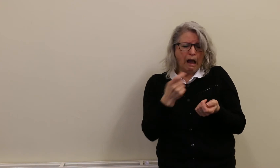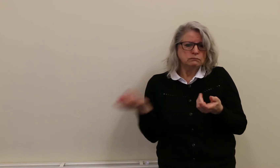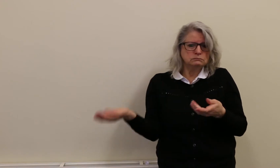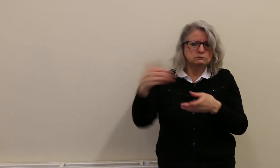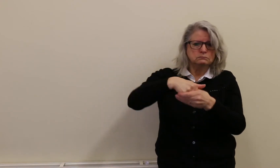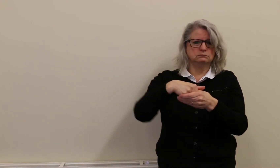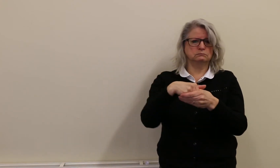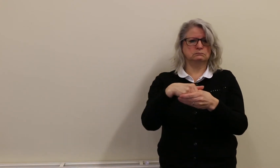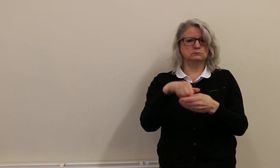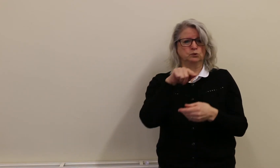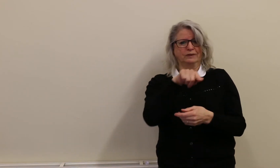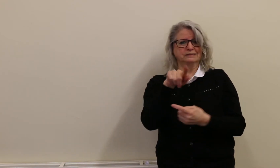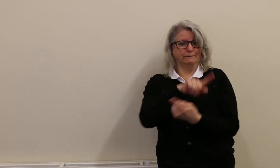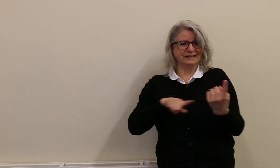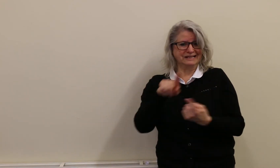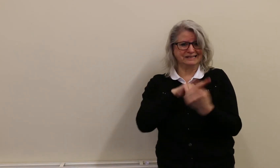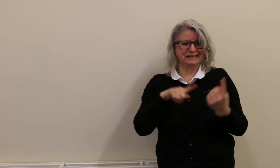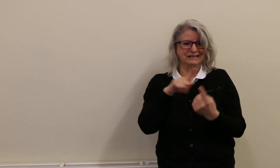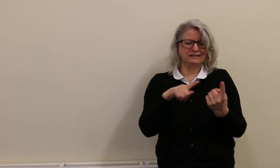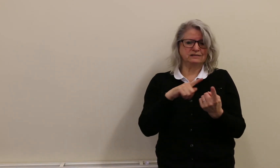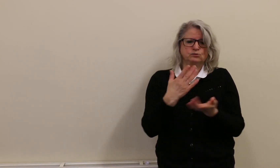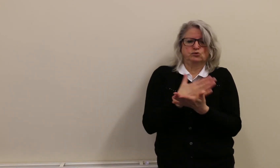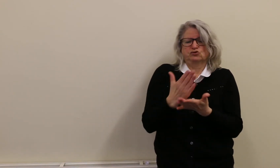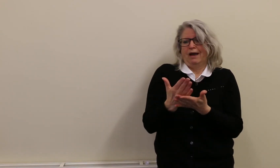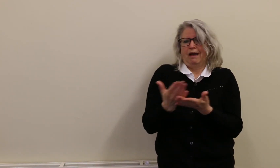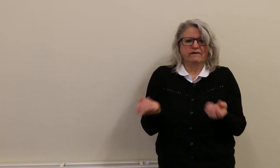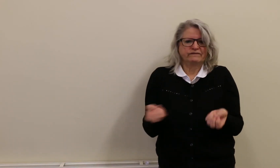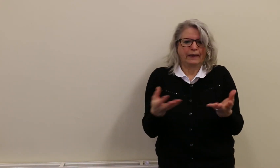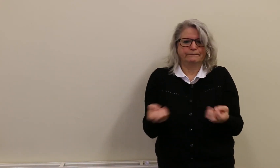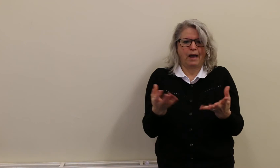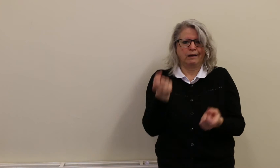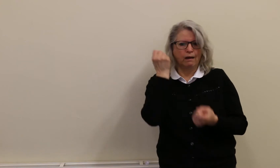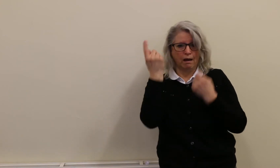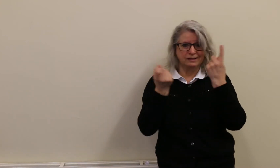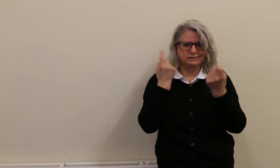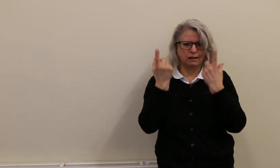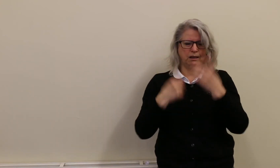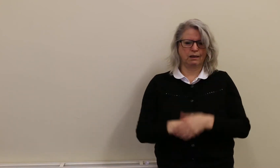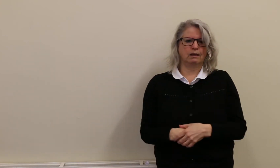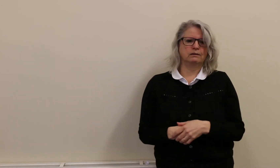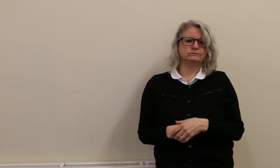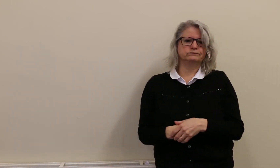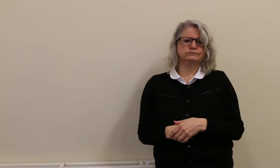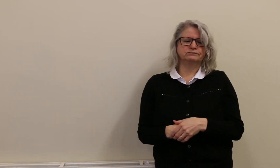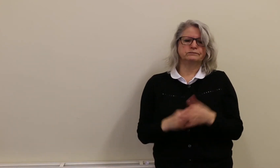As a company member you would be invited to these meetings to share feedback and your ideas